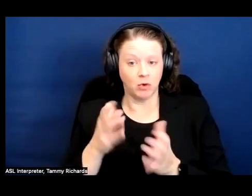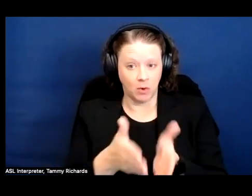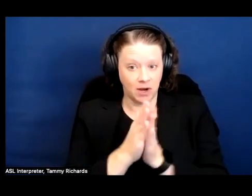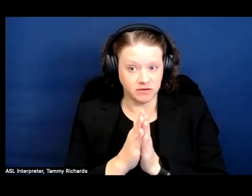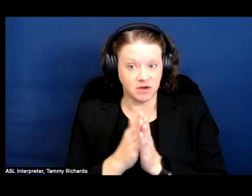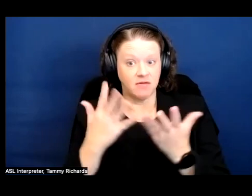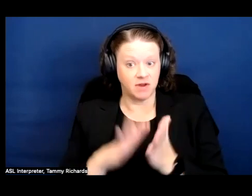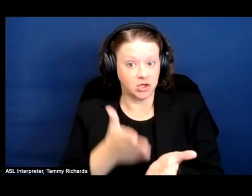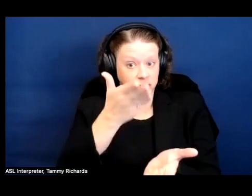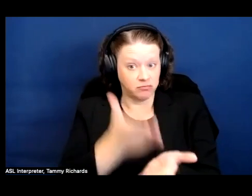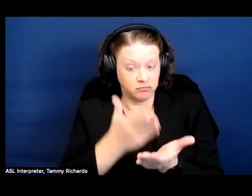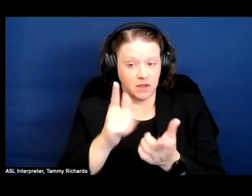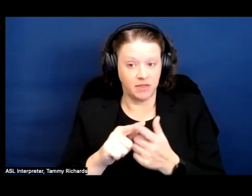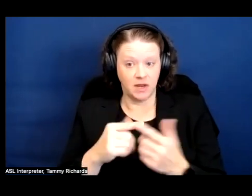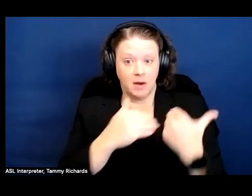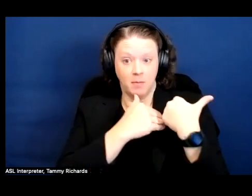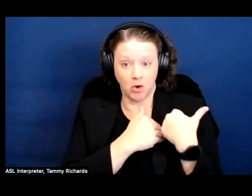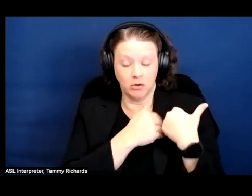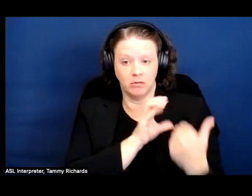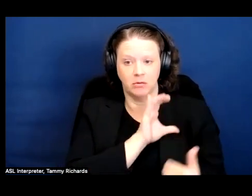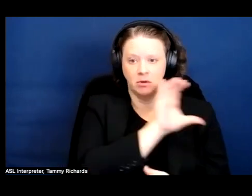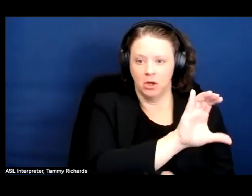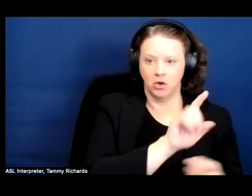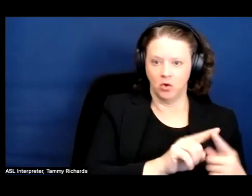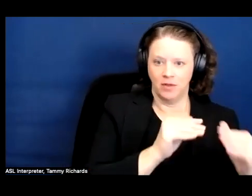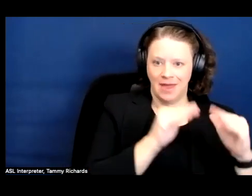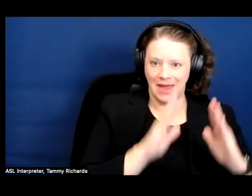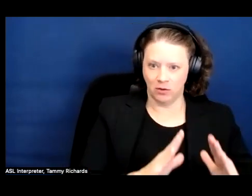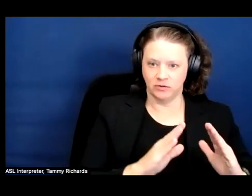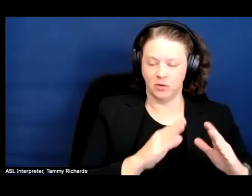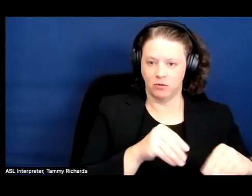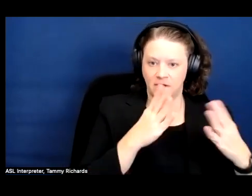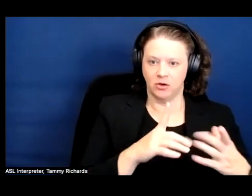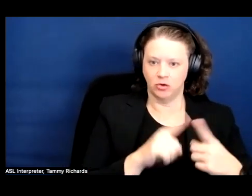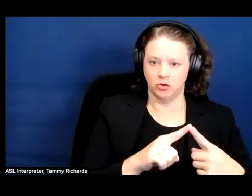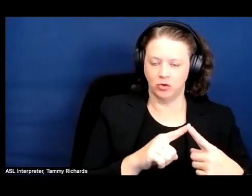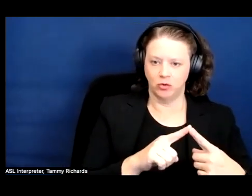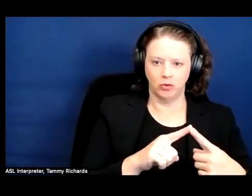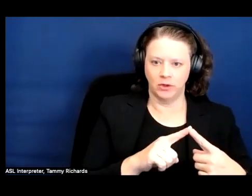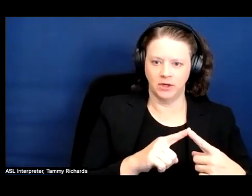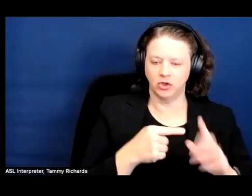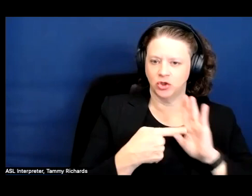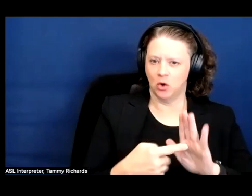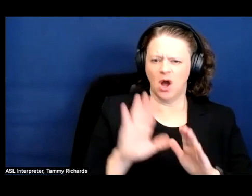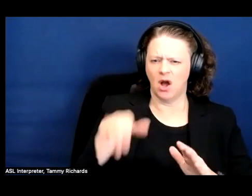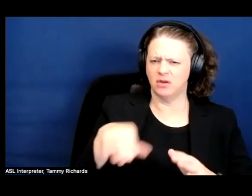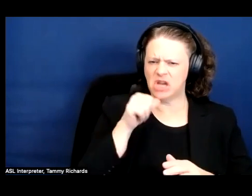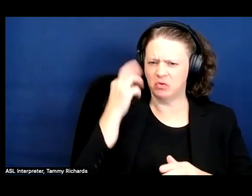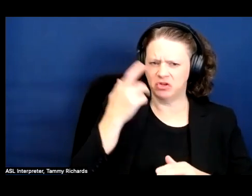called Howard versus HMK Holdings. That case held that there was no standalone liability